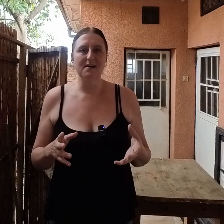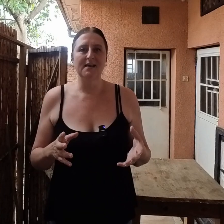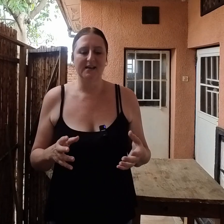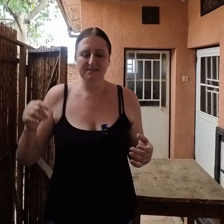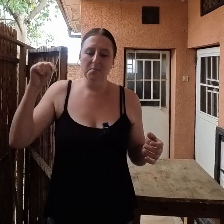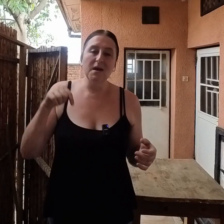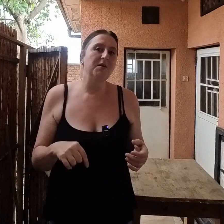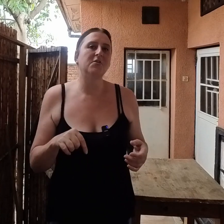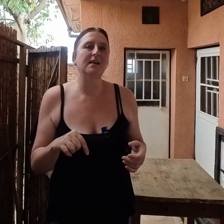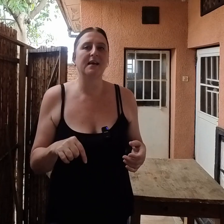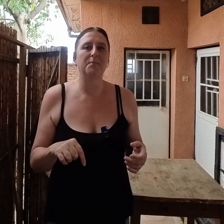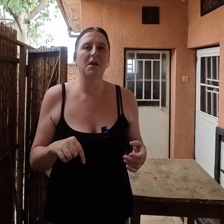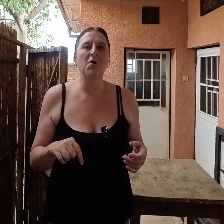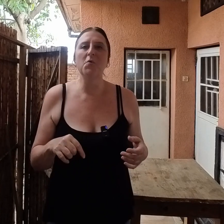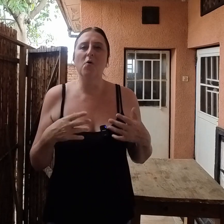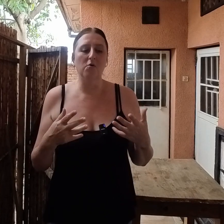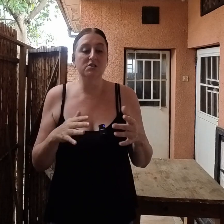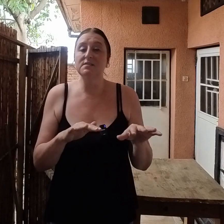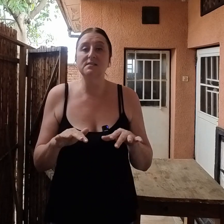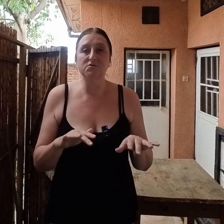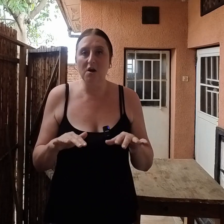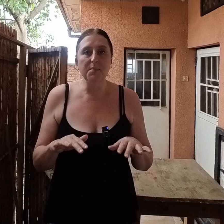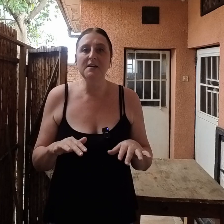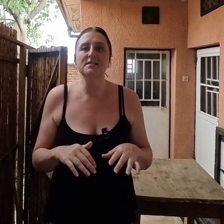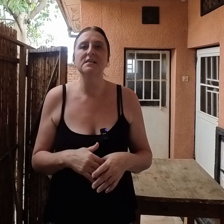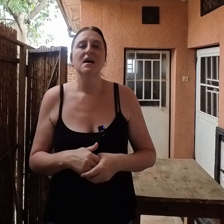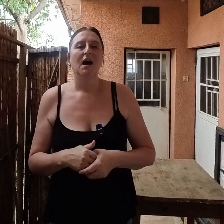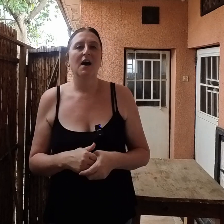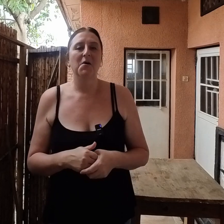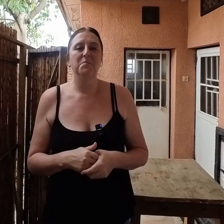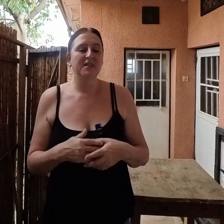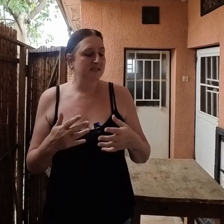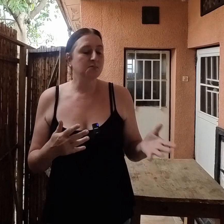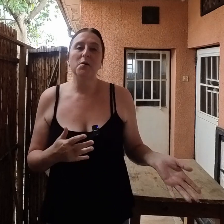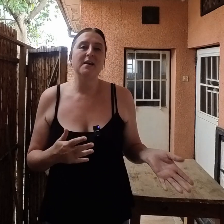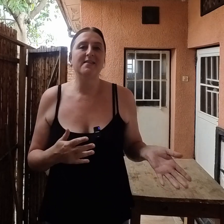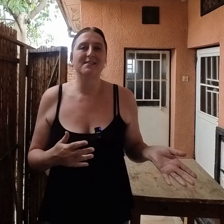sign is, maybe you could link it below or just describe it? This is why we need the